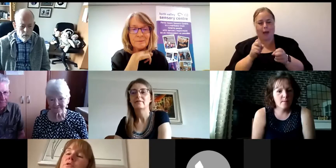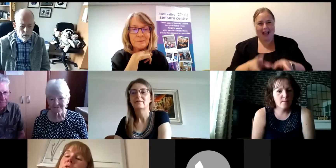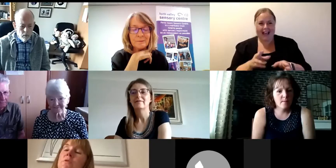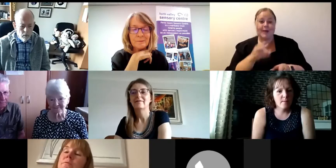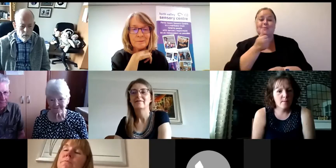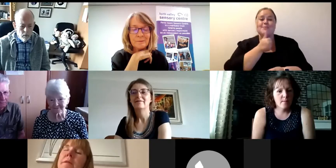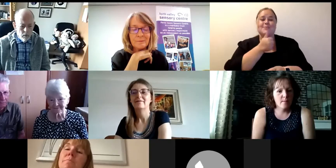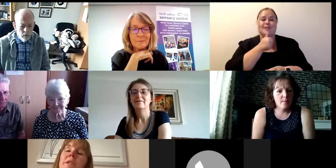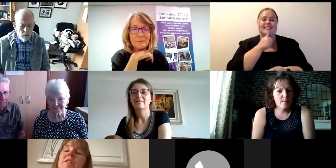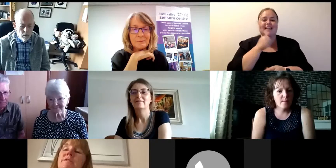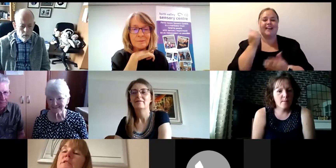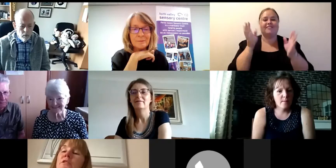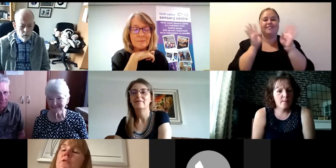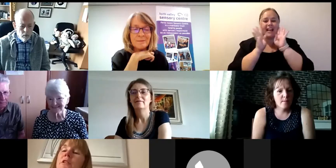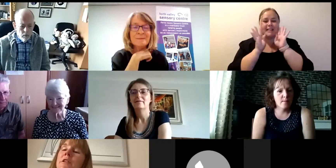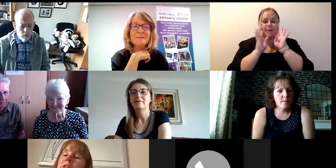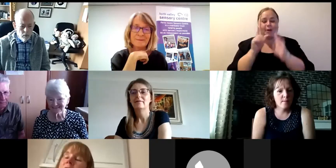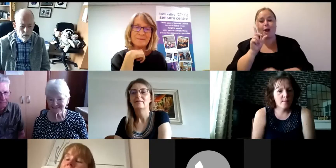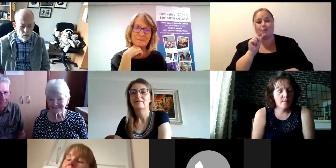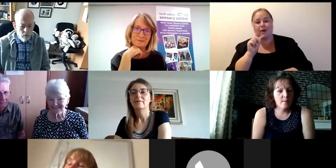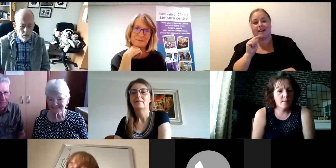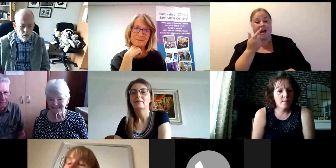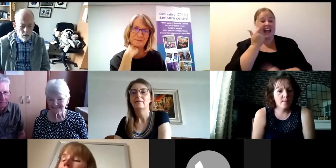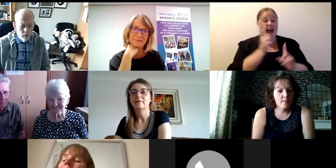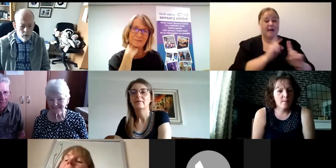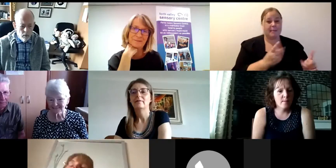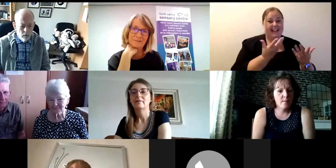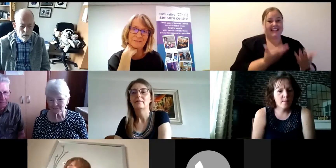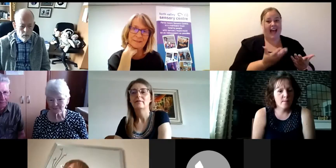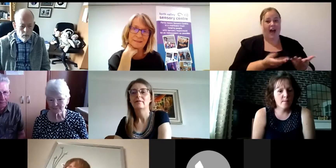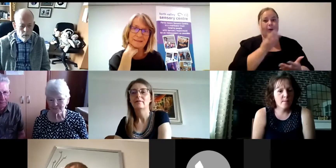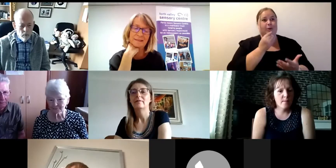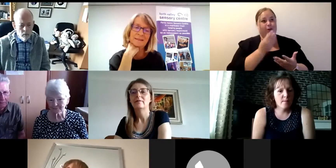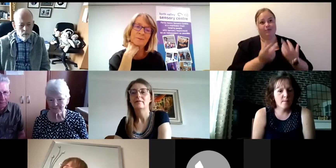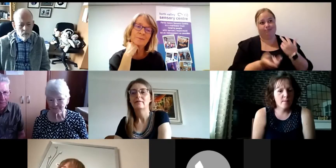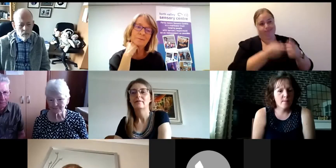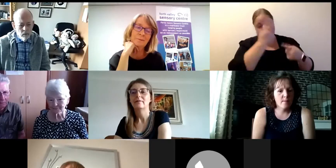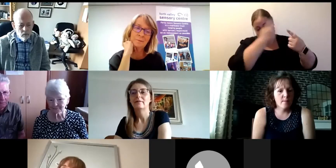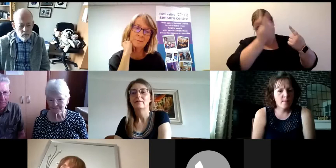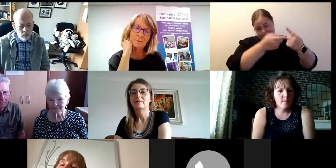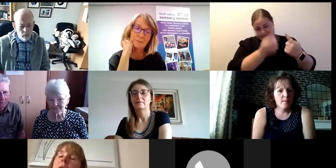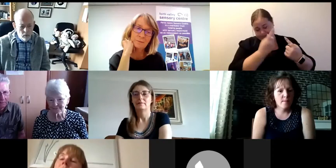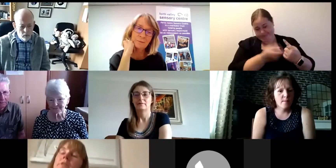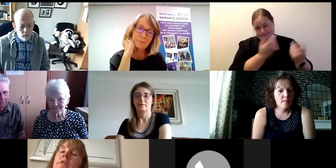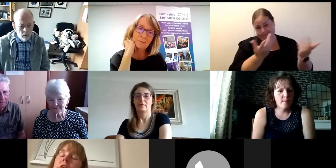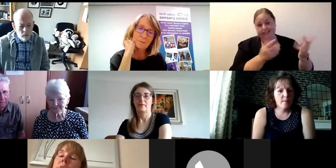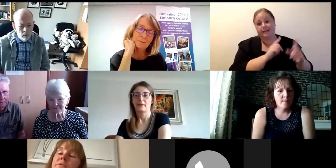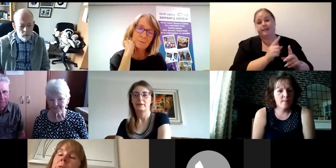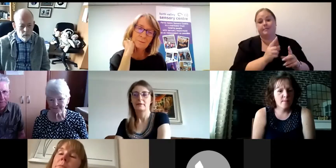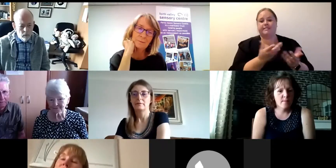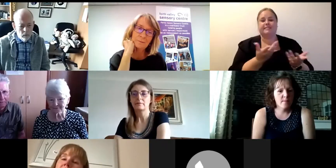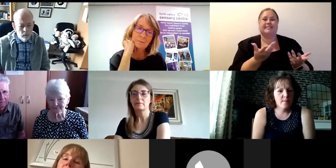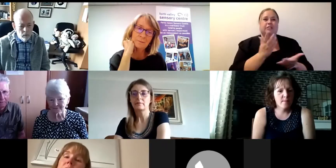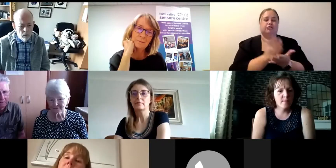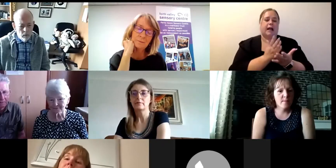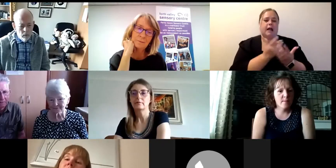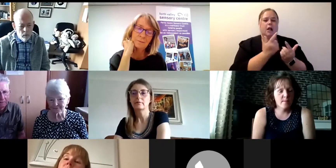use millions of other newer things now but a lot of them are not quite as accessible to people with a visual impairment